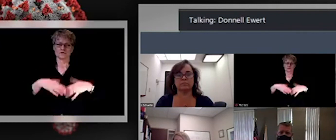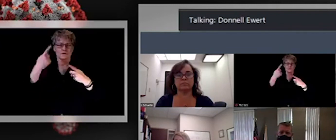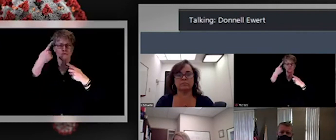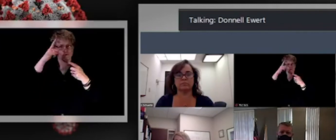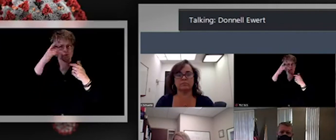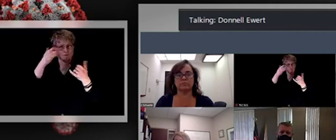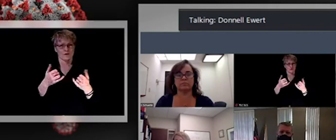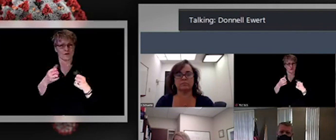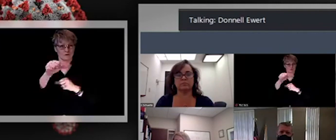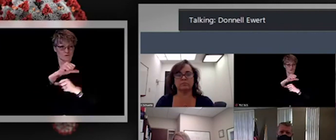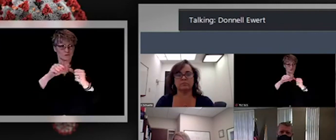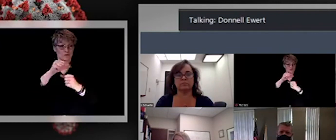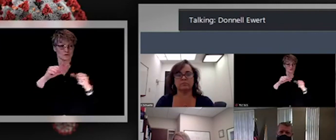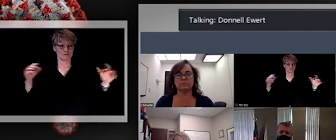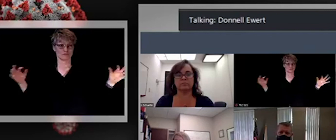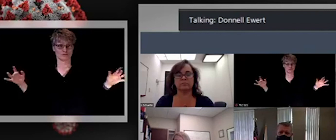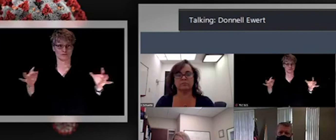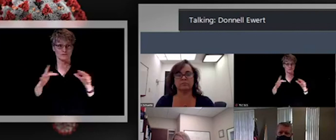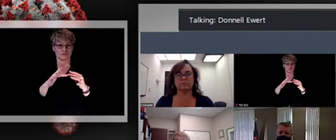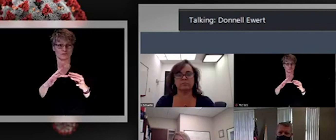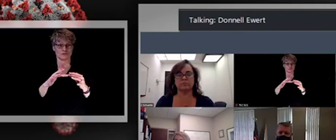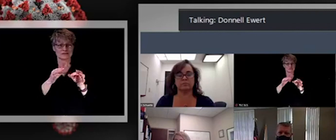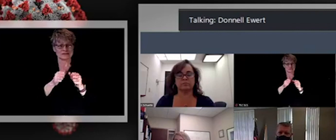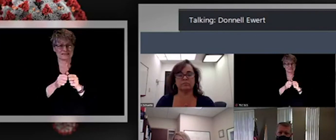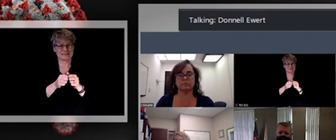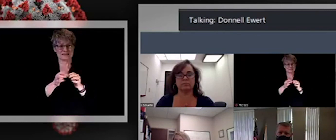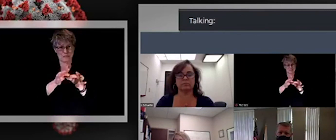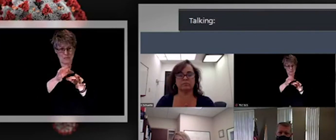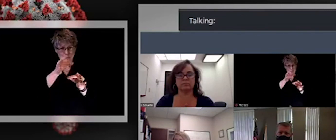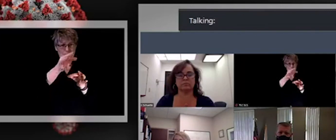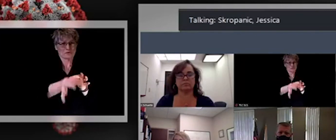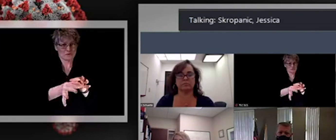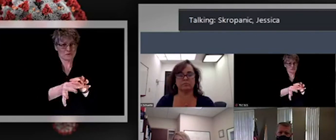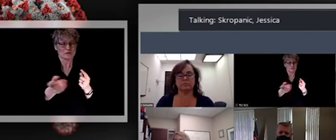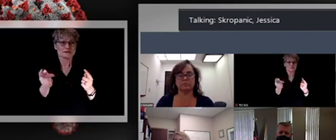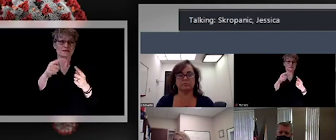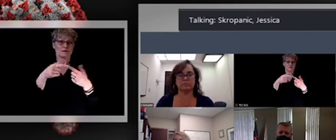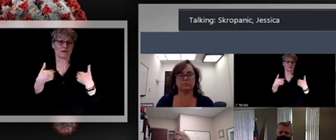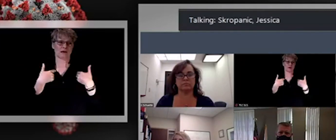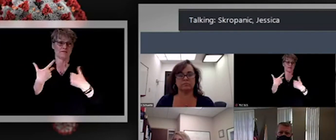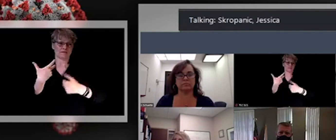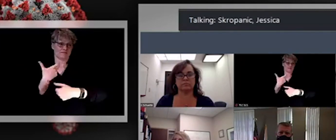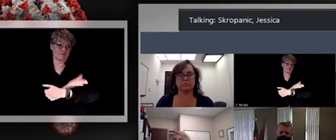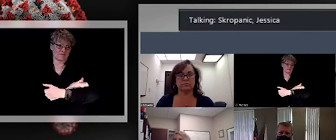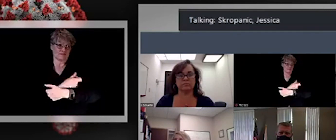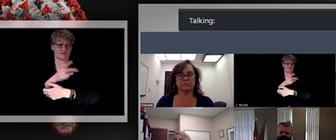until we have that vaccine. Thank you.